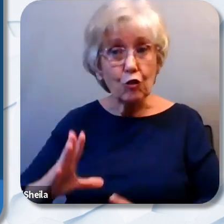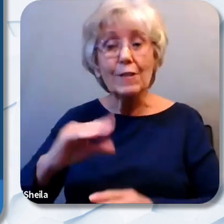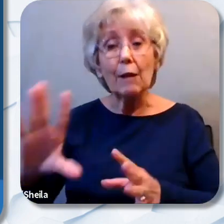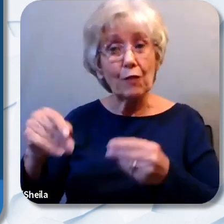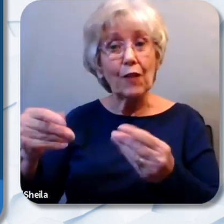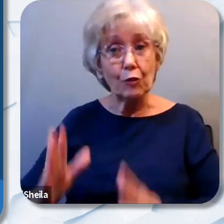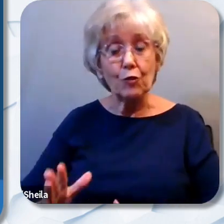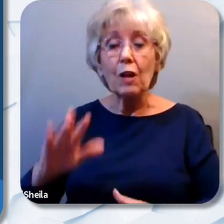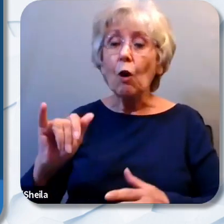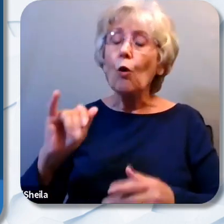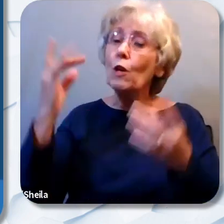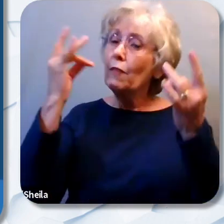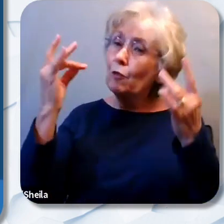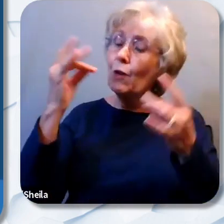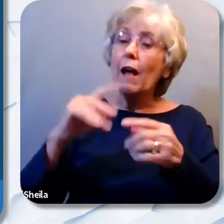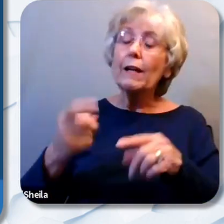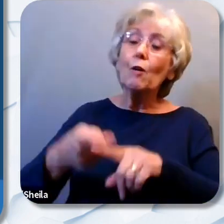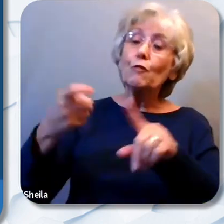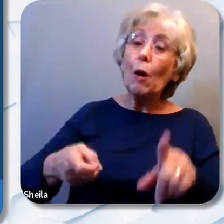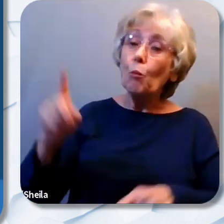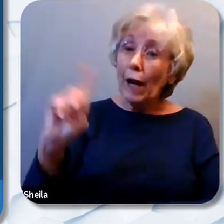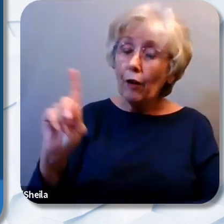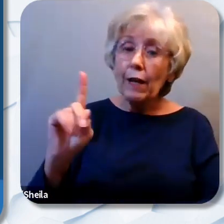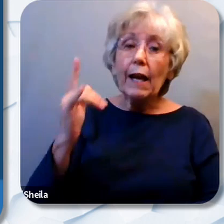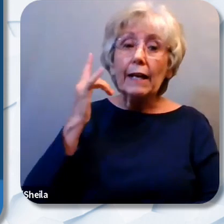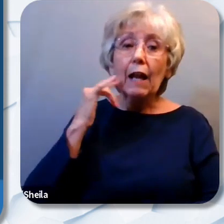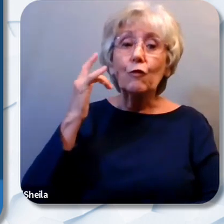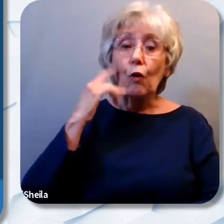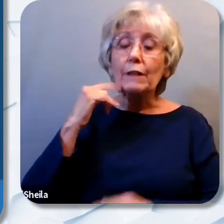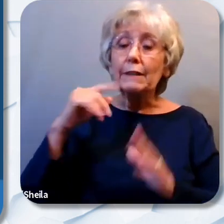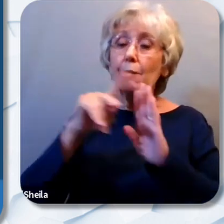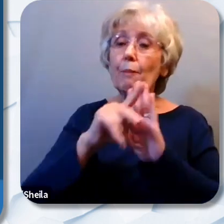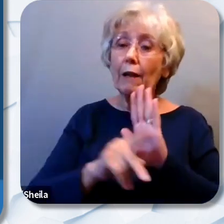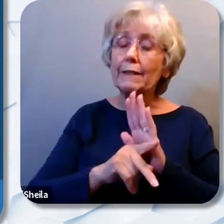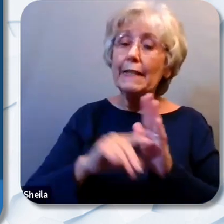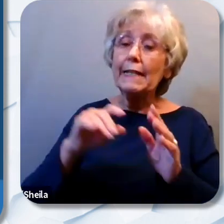These considerations are informed by California, is our building policy institute's research in